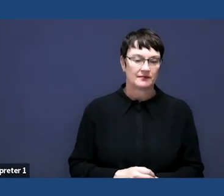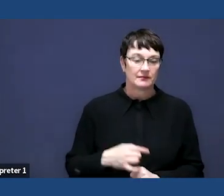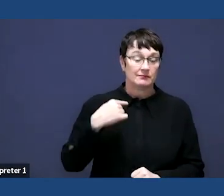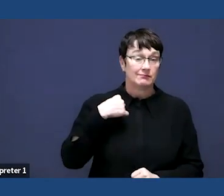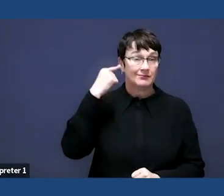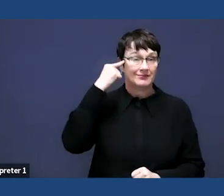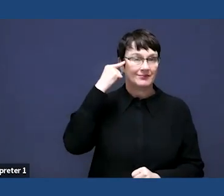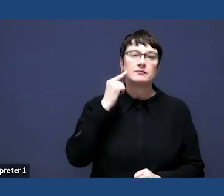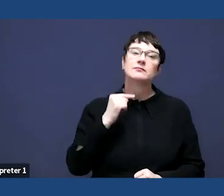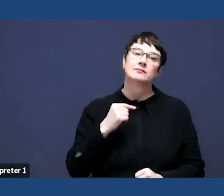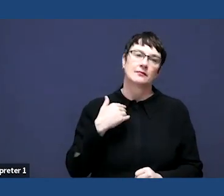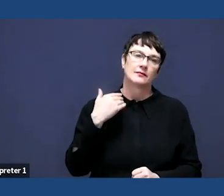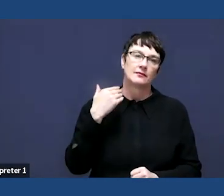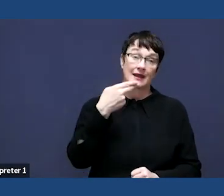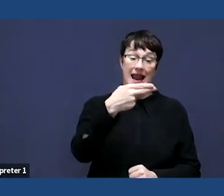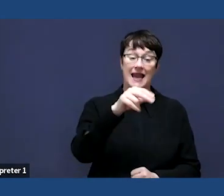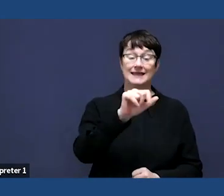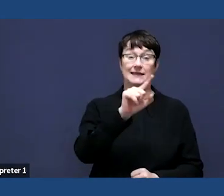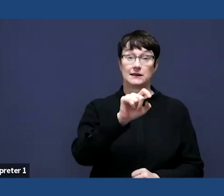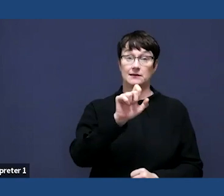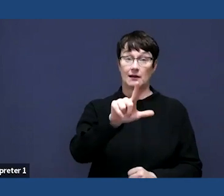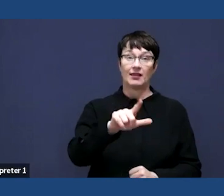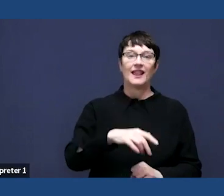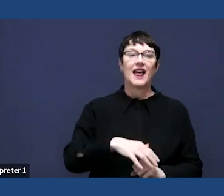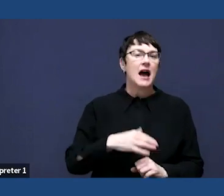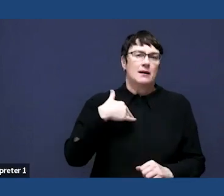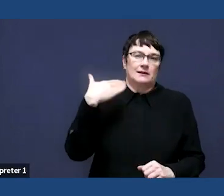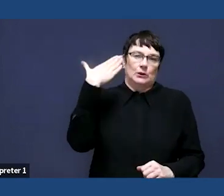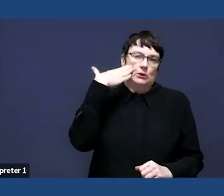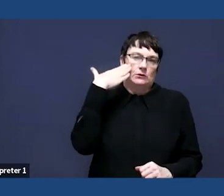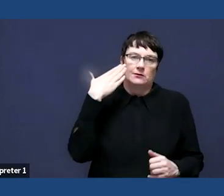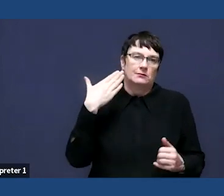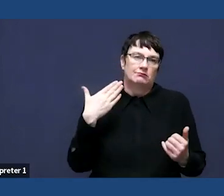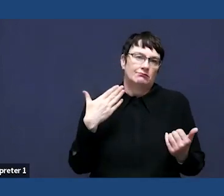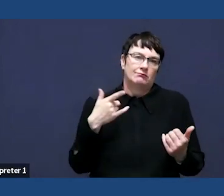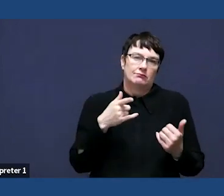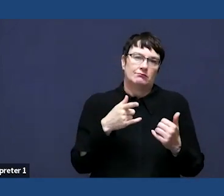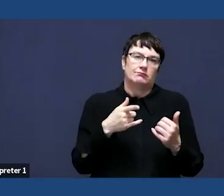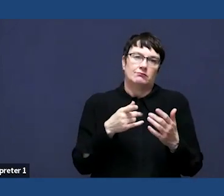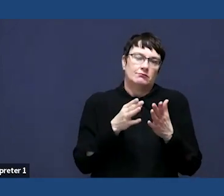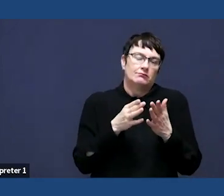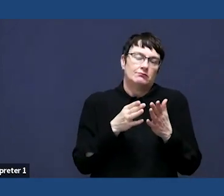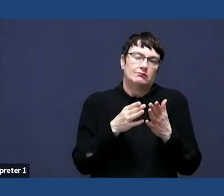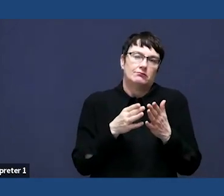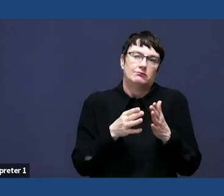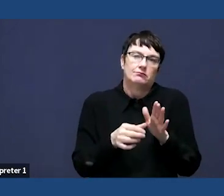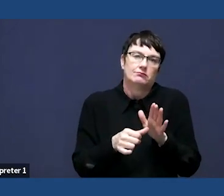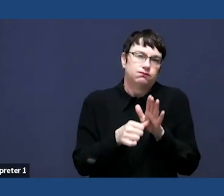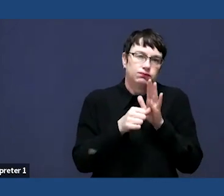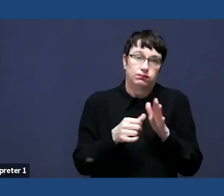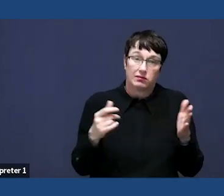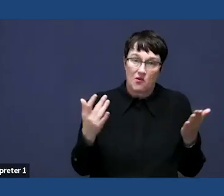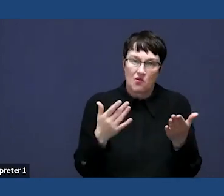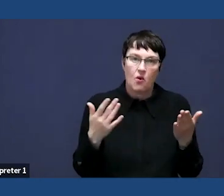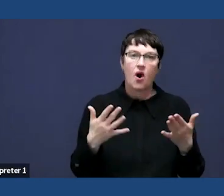the healthcare system is already strained. And knowing that the ageing population is growing and more patients and more older adults